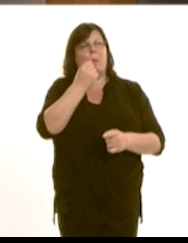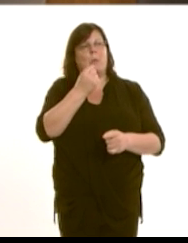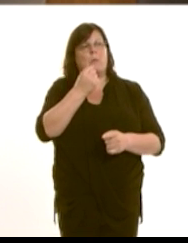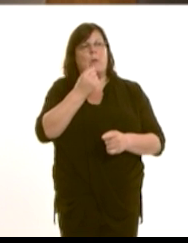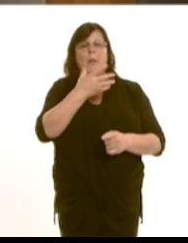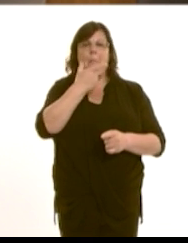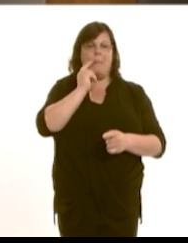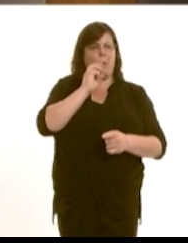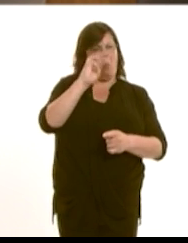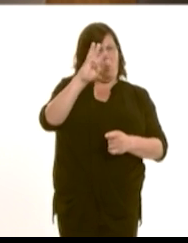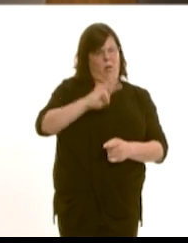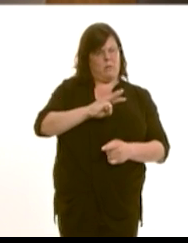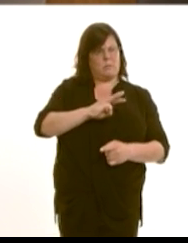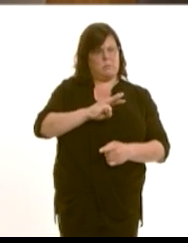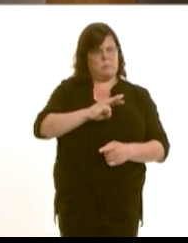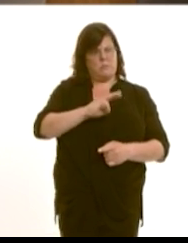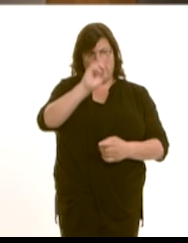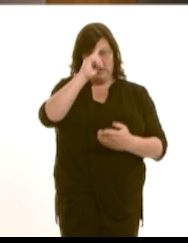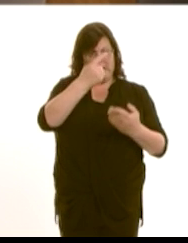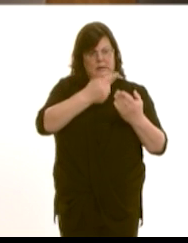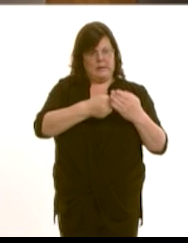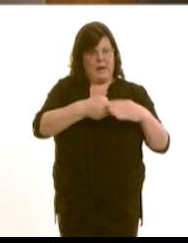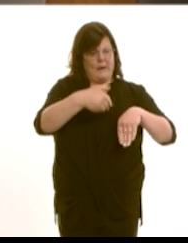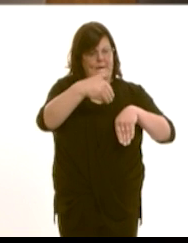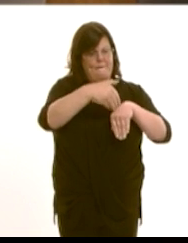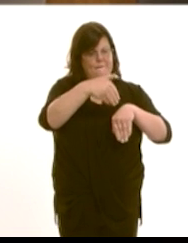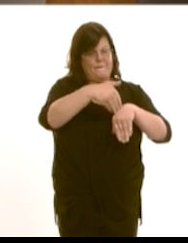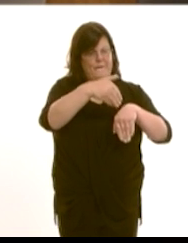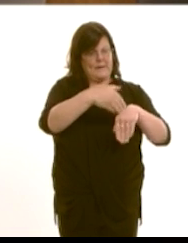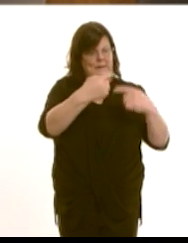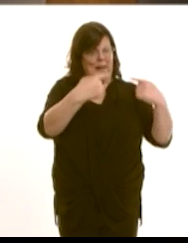of Wales to decide what offences they wish to create, but to have no say at all on how